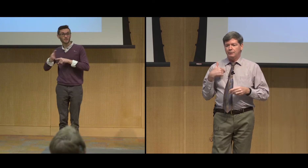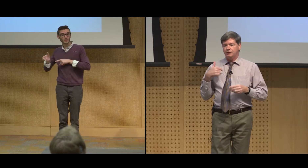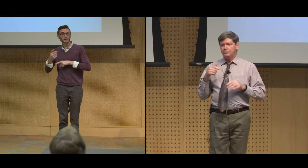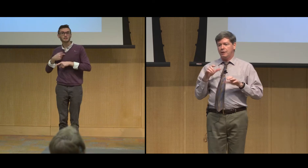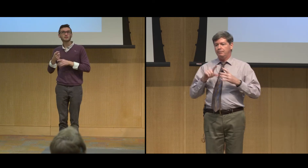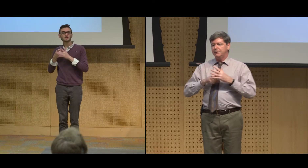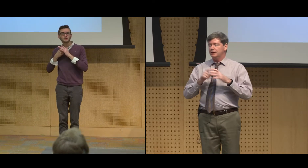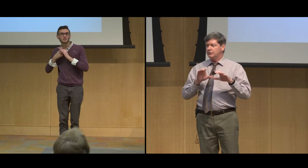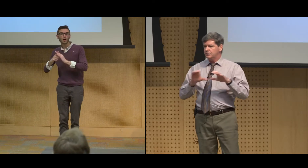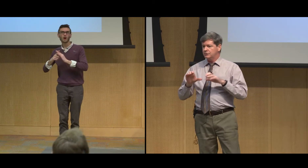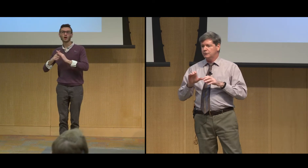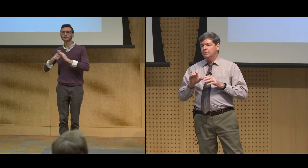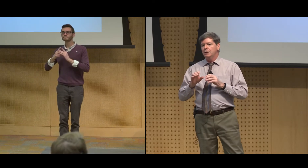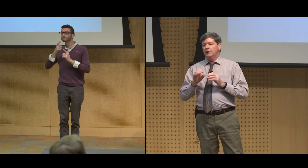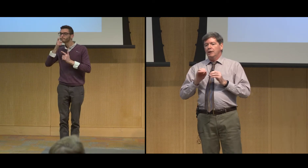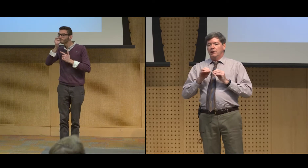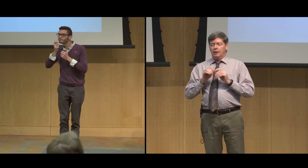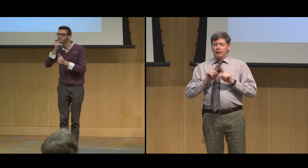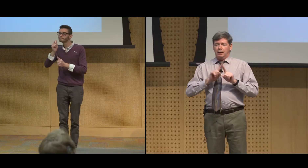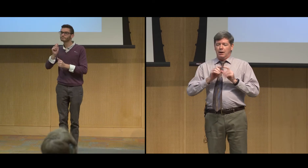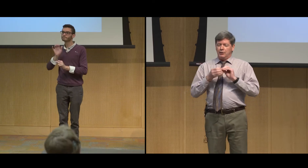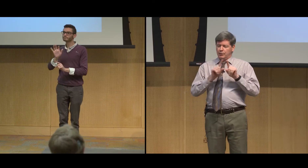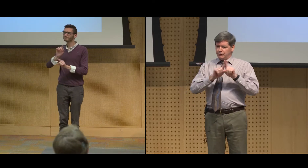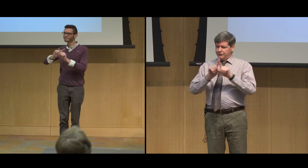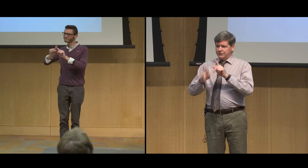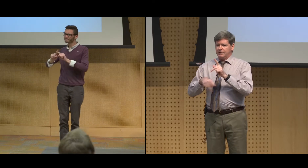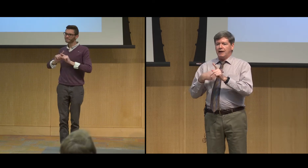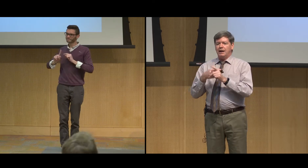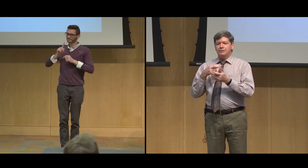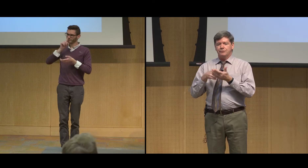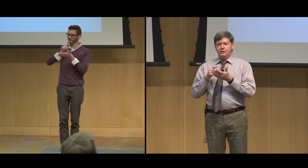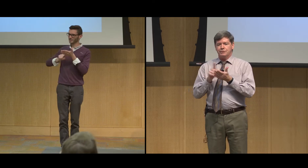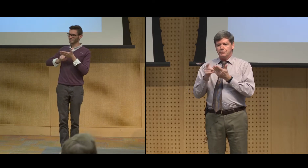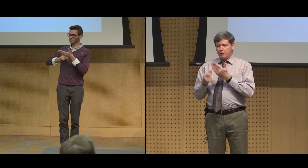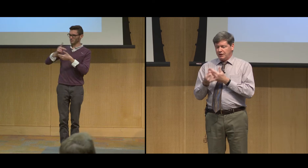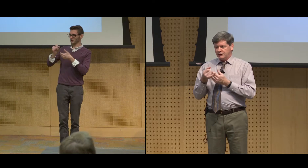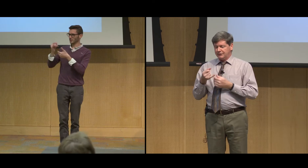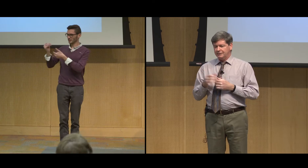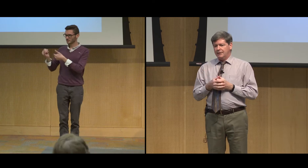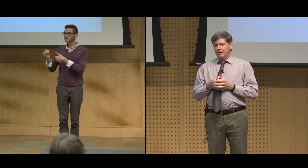I was beginning to do a number of different kinds of research projects,